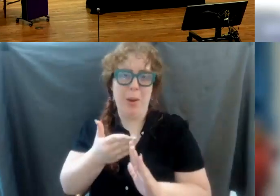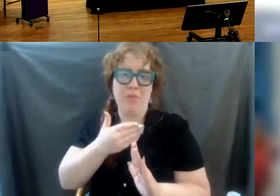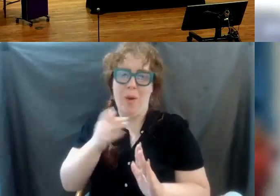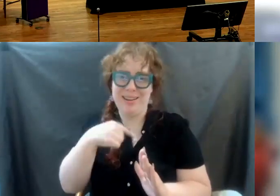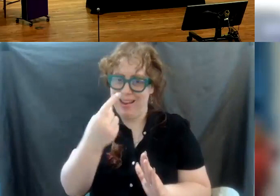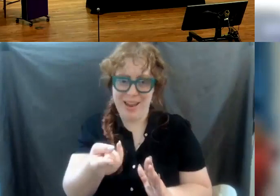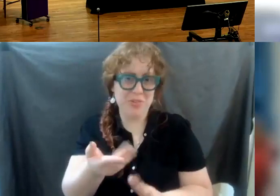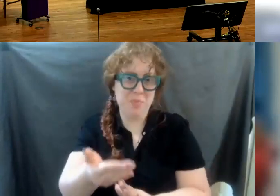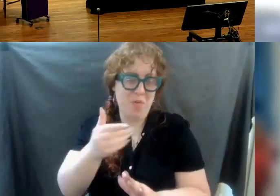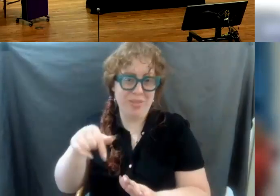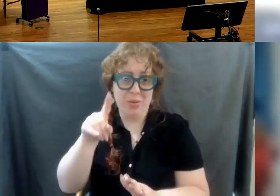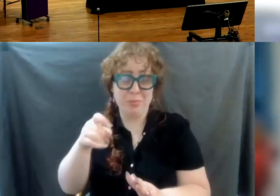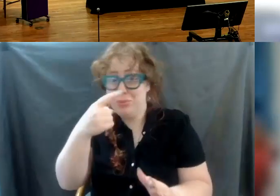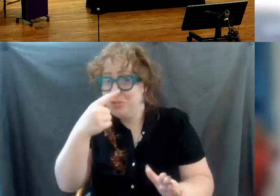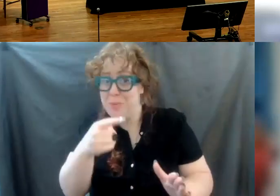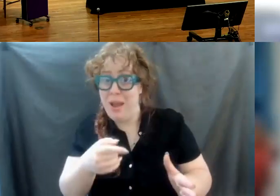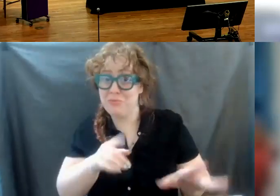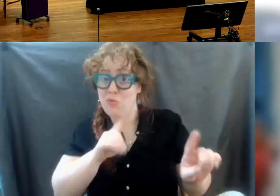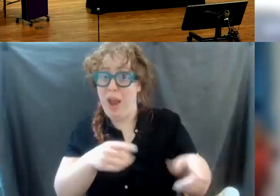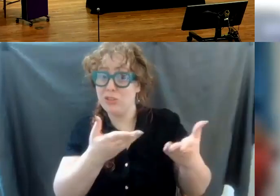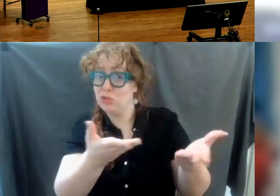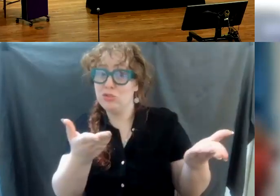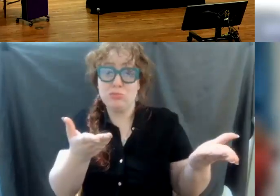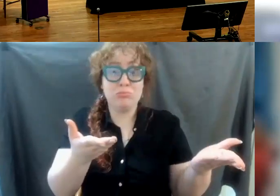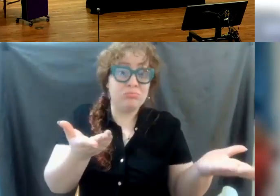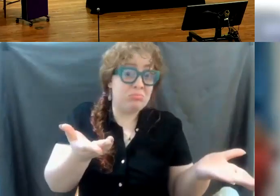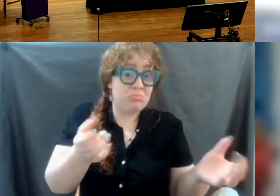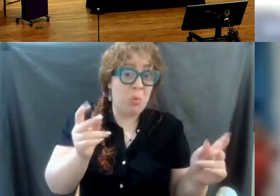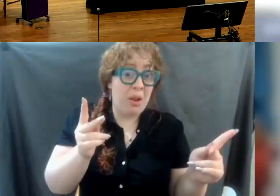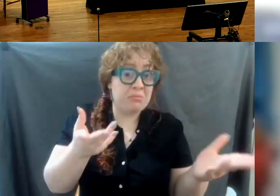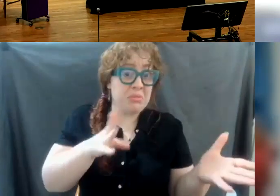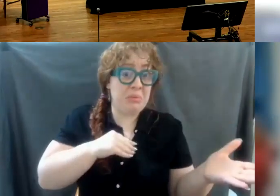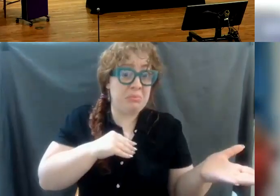if it's you to take a crack at it and think if as a